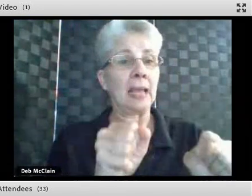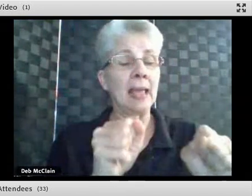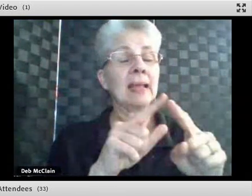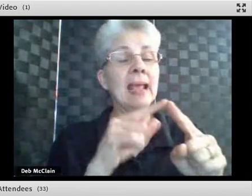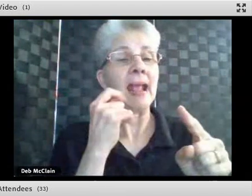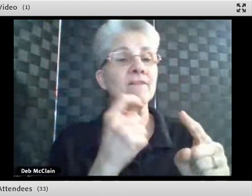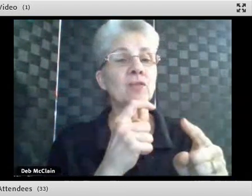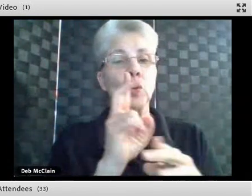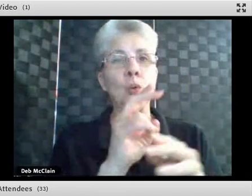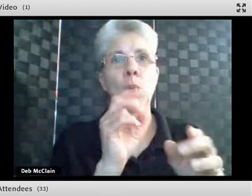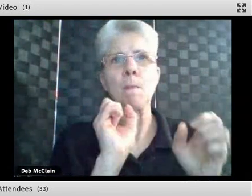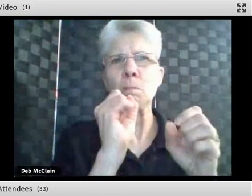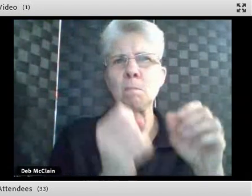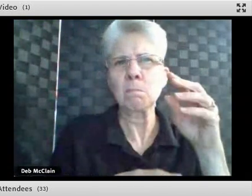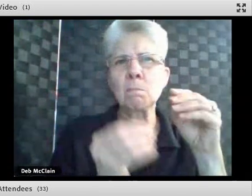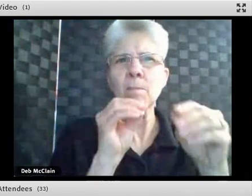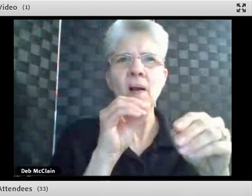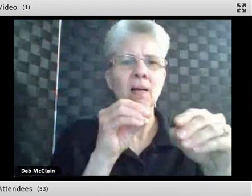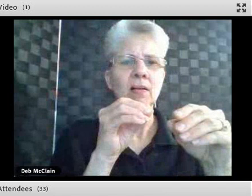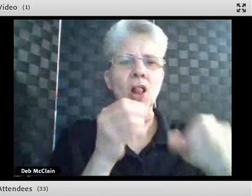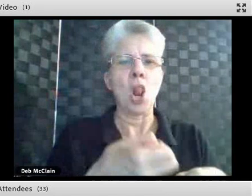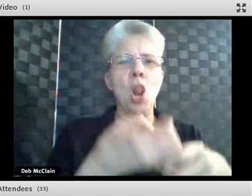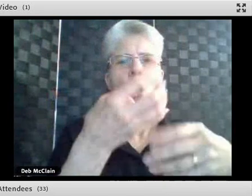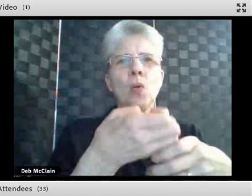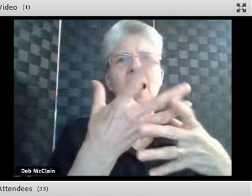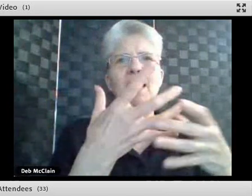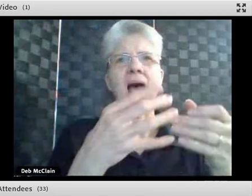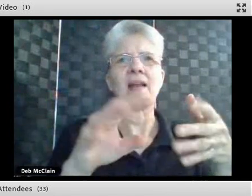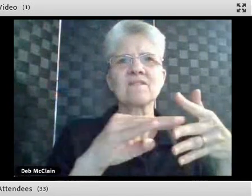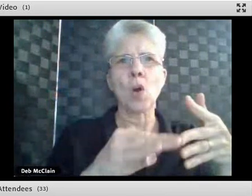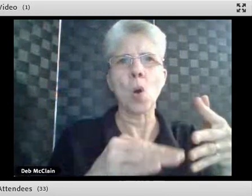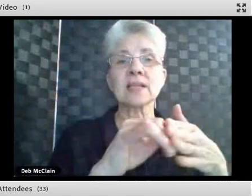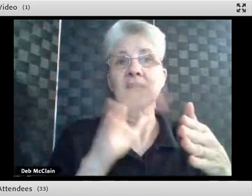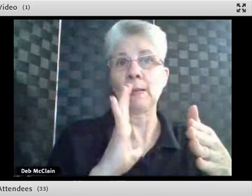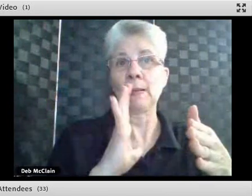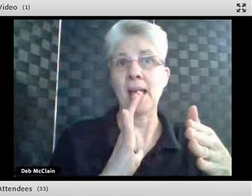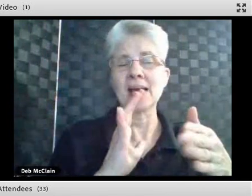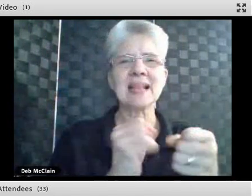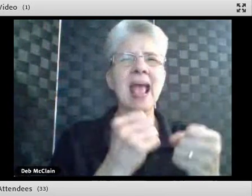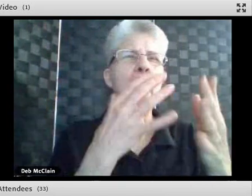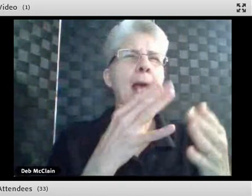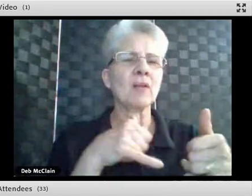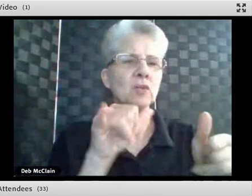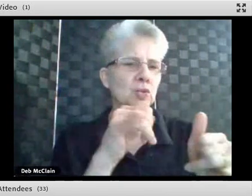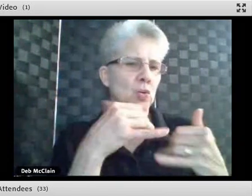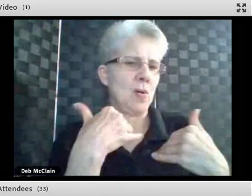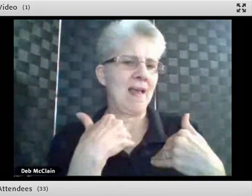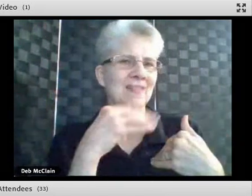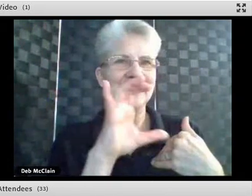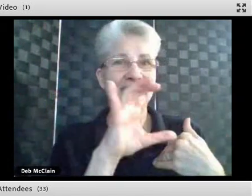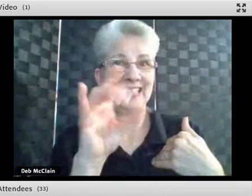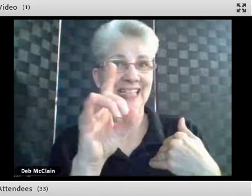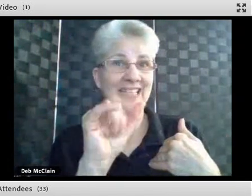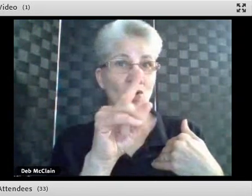If you put lots of stuff on those fun, gold archival CDs in the past, how many of you still have CD drives